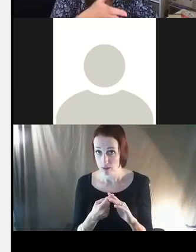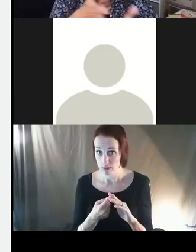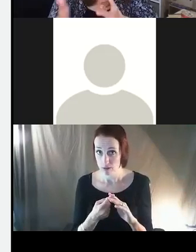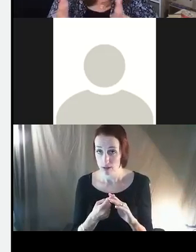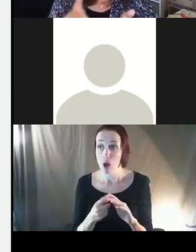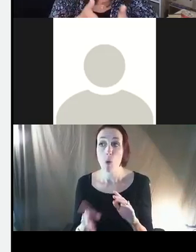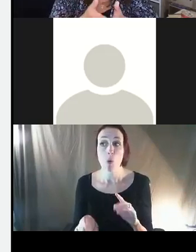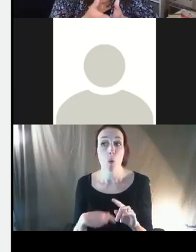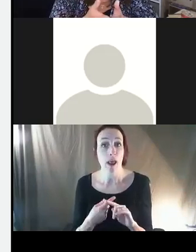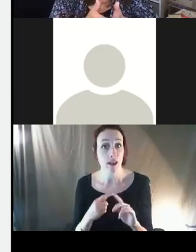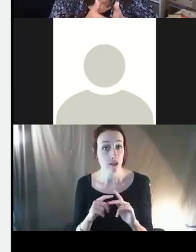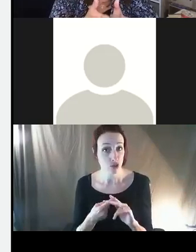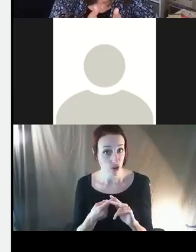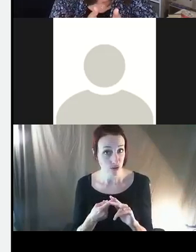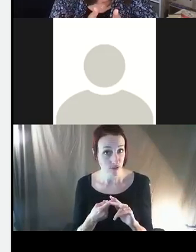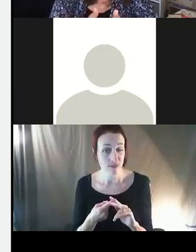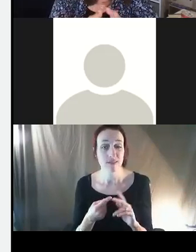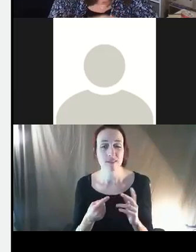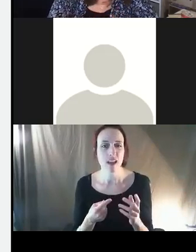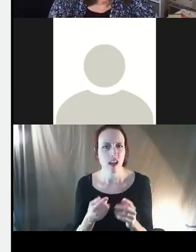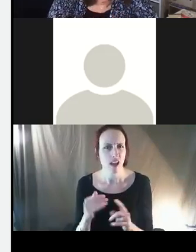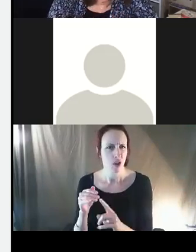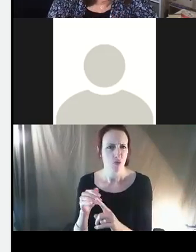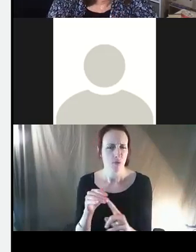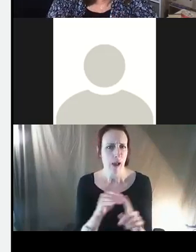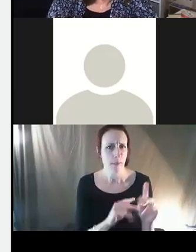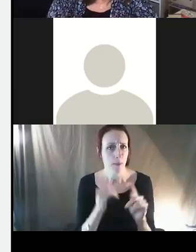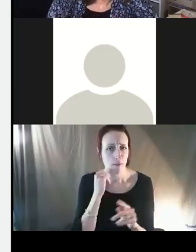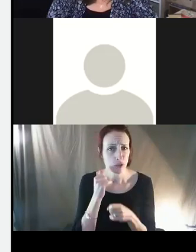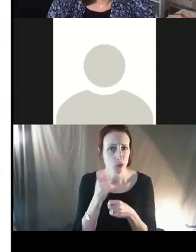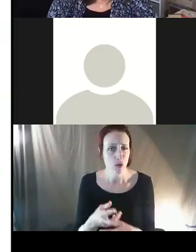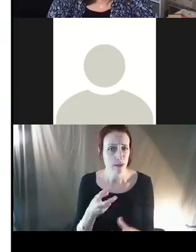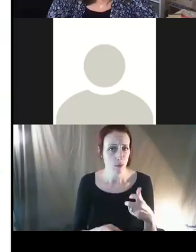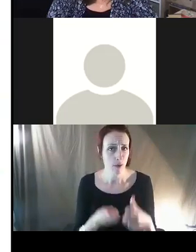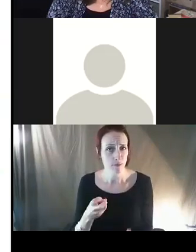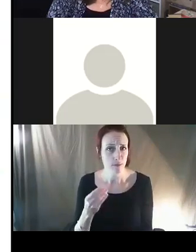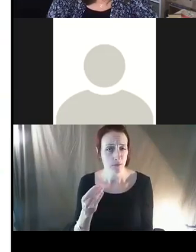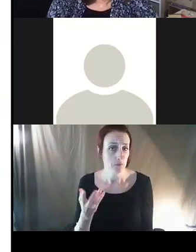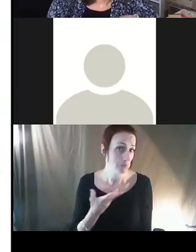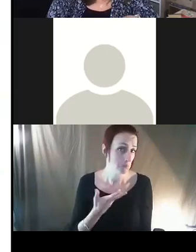causing any problems.